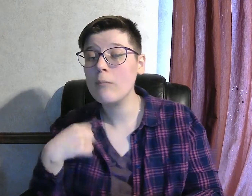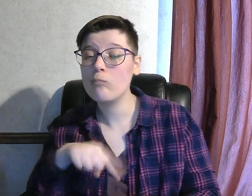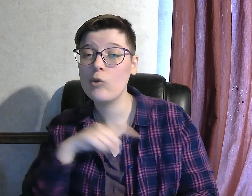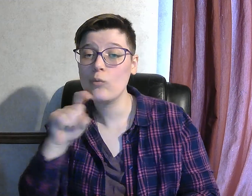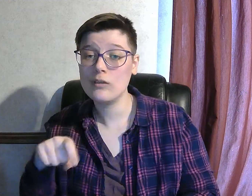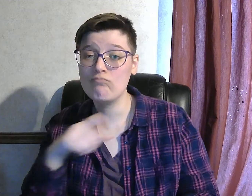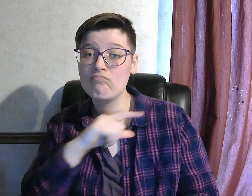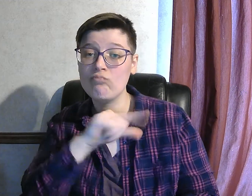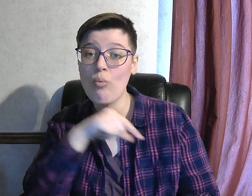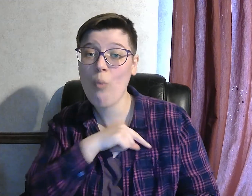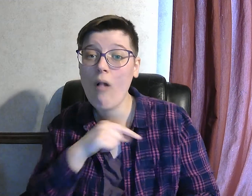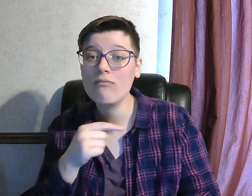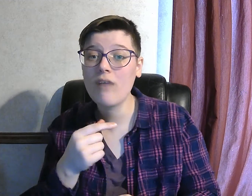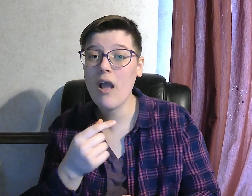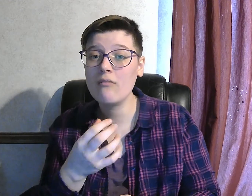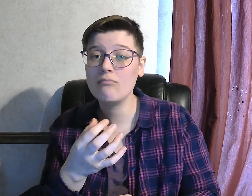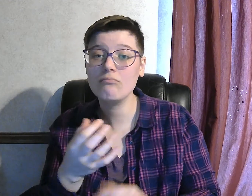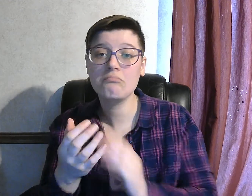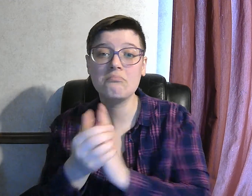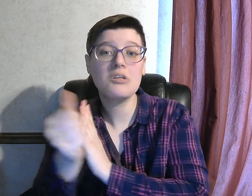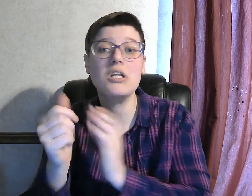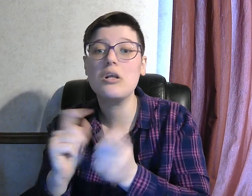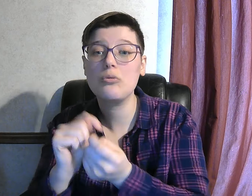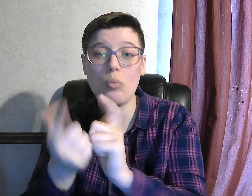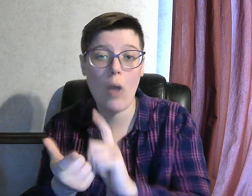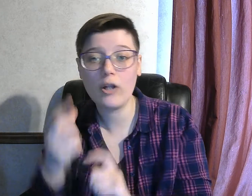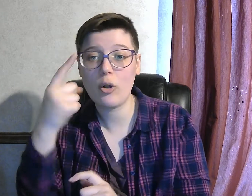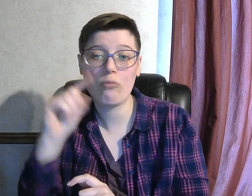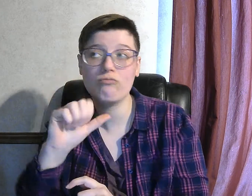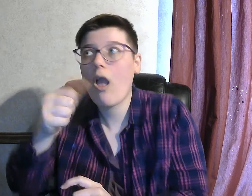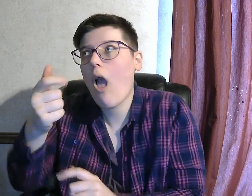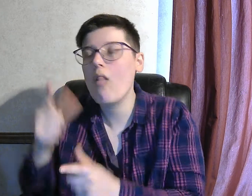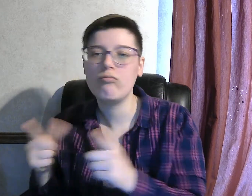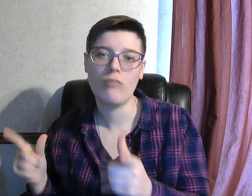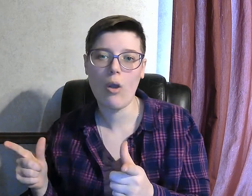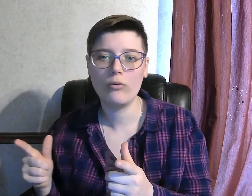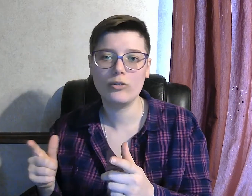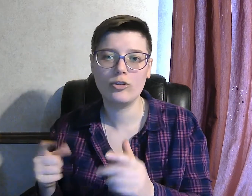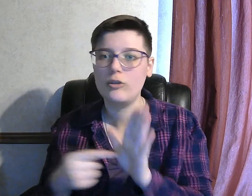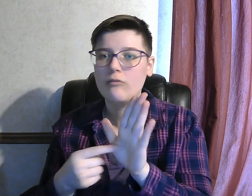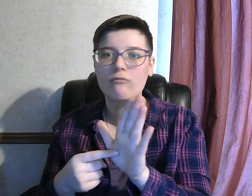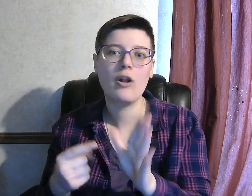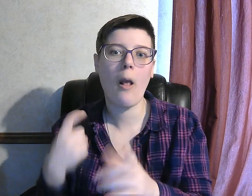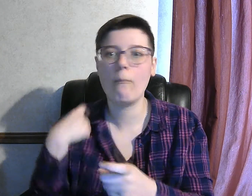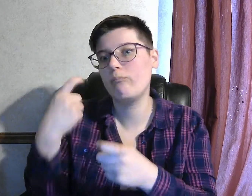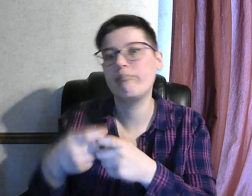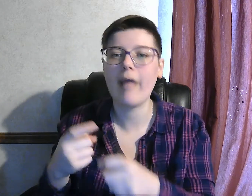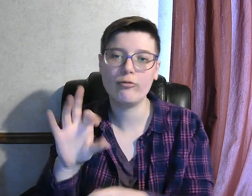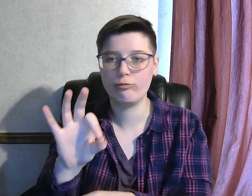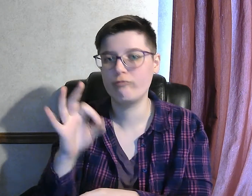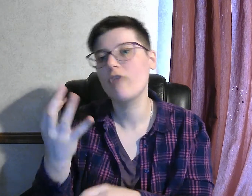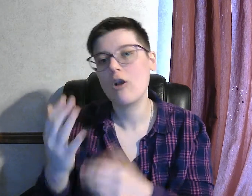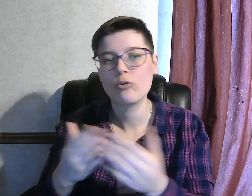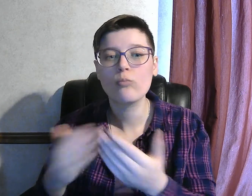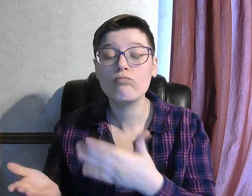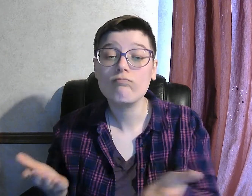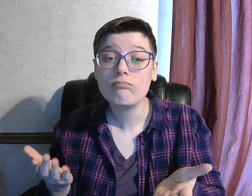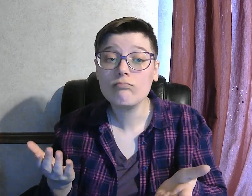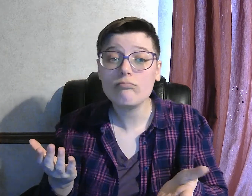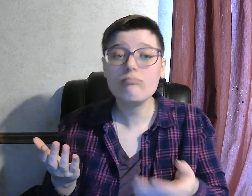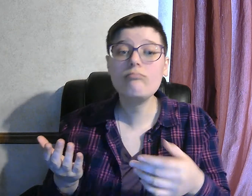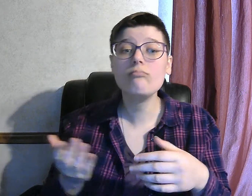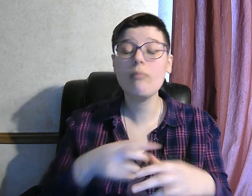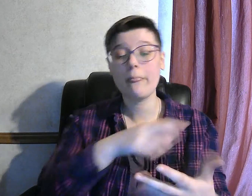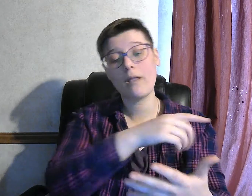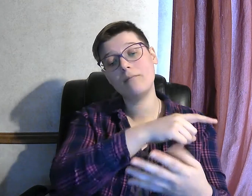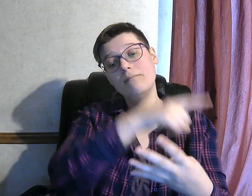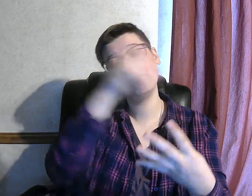just as we need qualified, skilled translators for other languages, like Spanish or French, whatever.